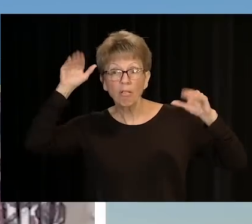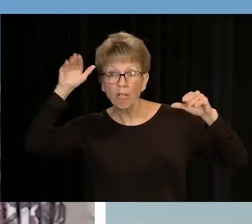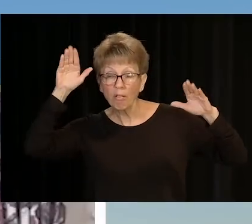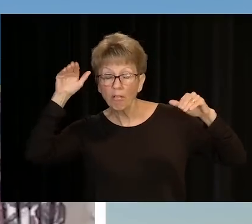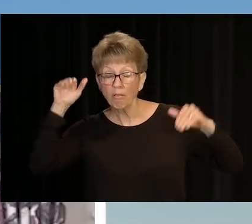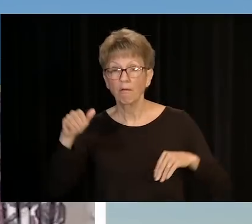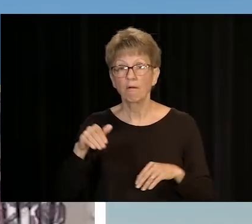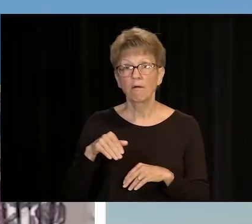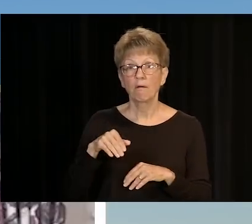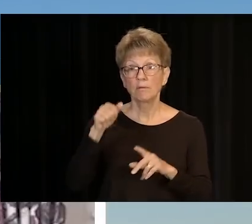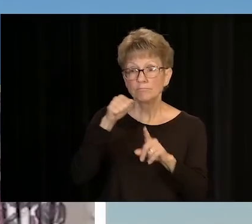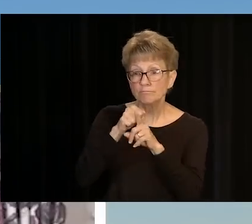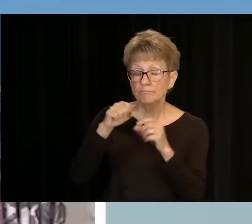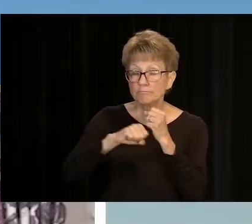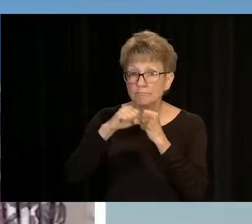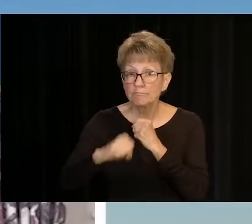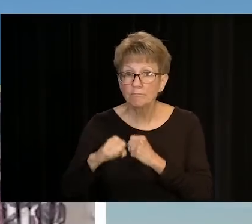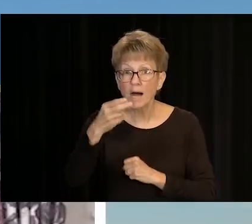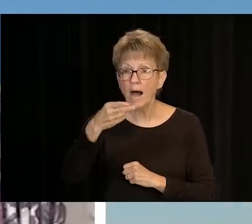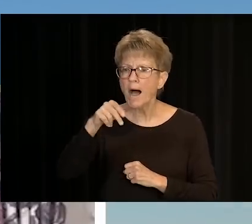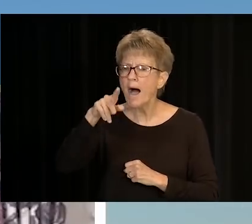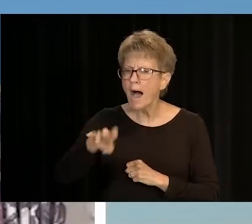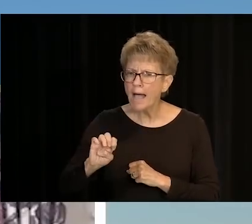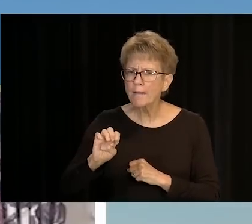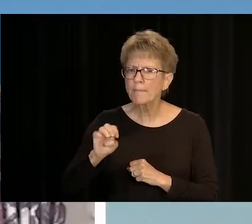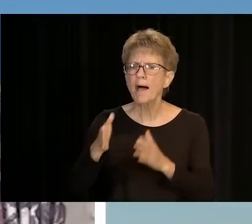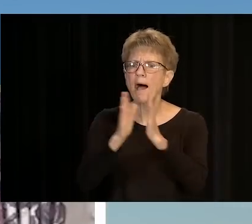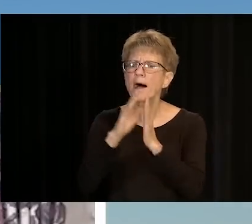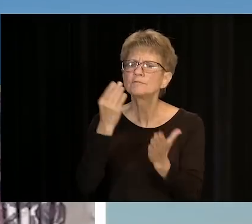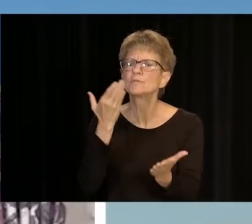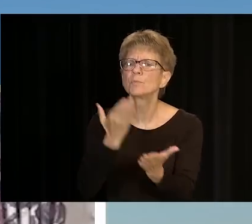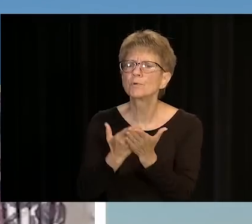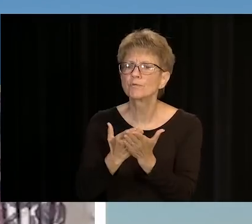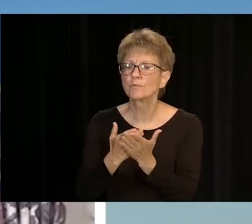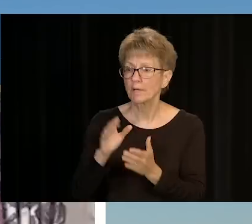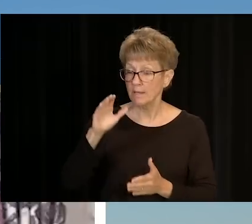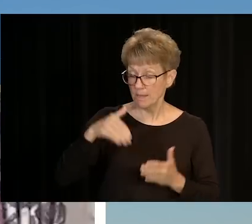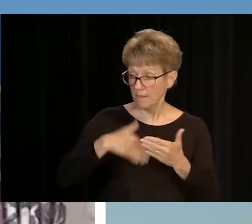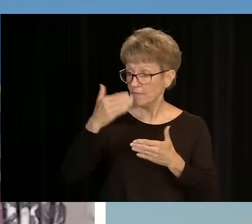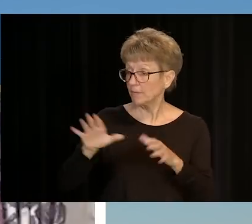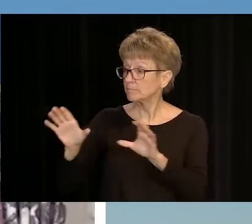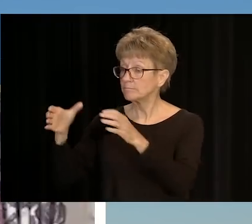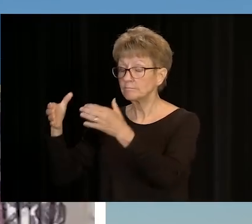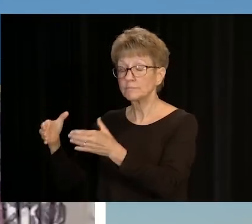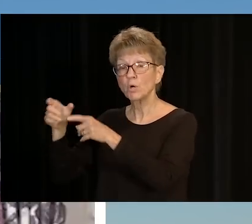AND WE WILL ALWAYS ASK FOR PROOF. THE THIRD SET OF WORDS ARE MORE PERSONAL IN NATURE.